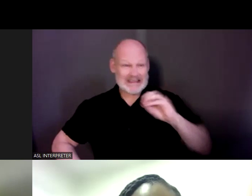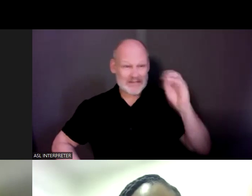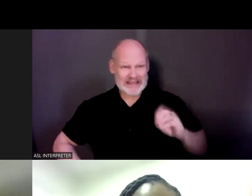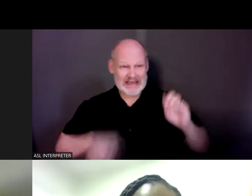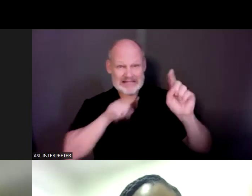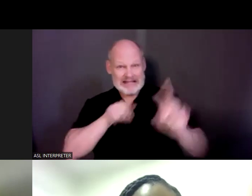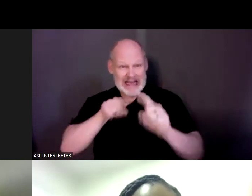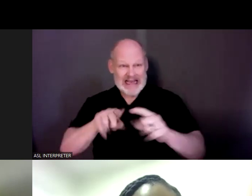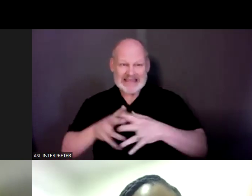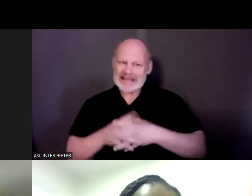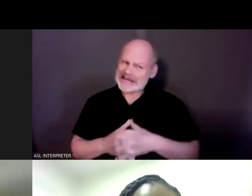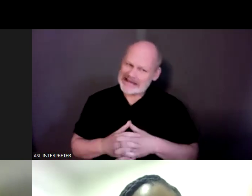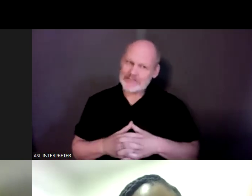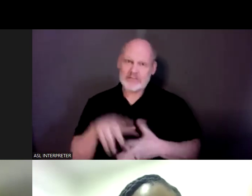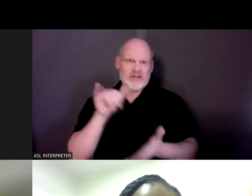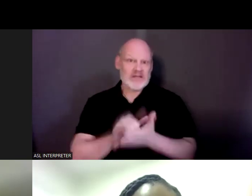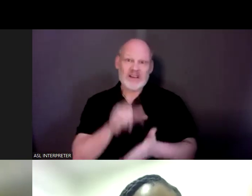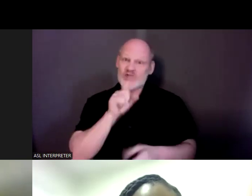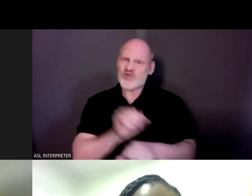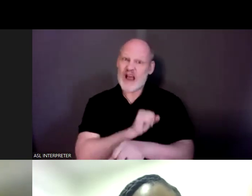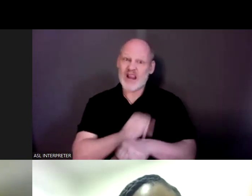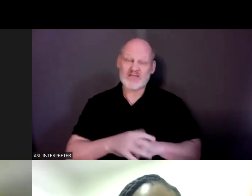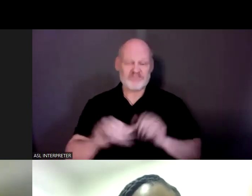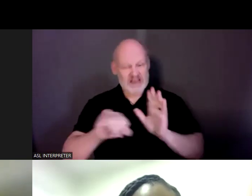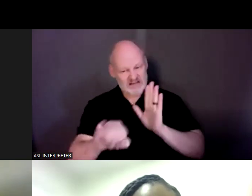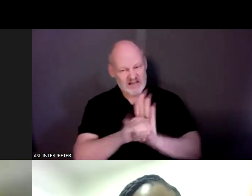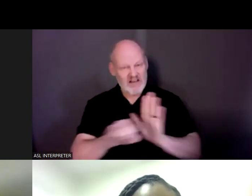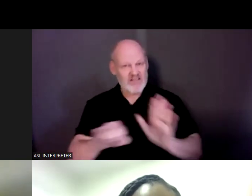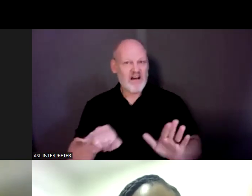that's the reality, and identify the reality; that's where you're at and then how do